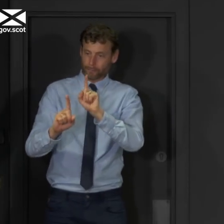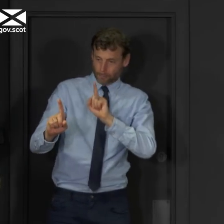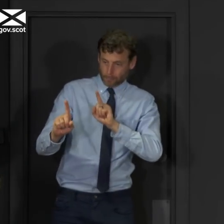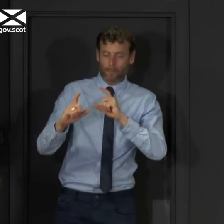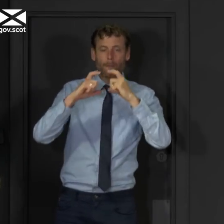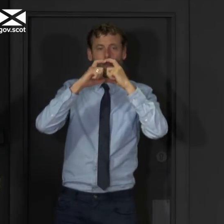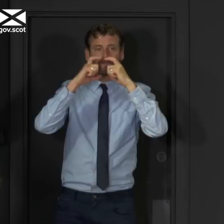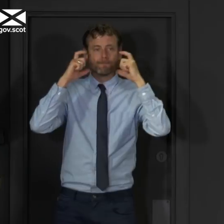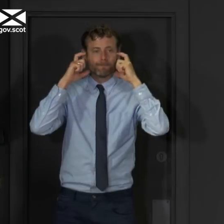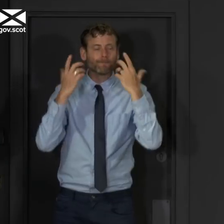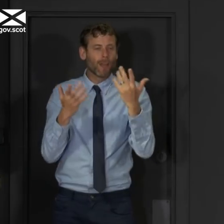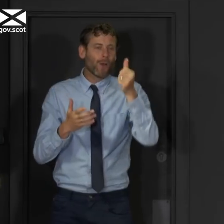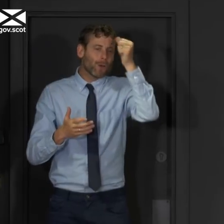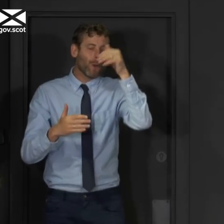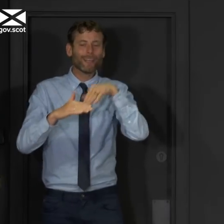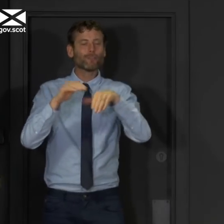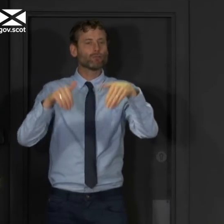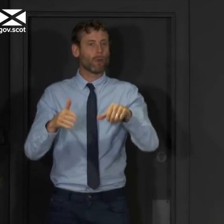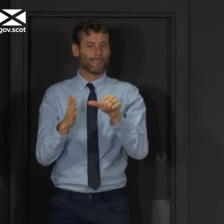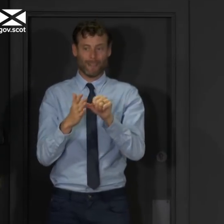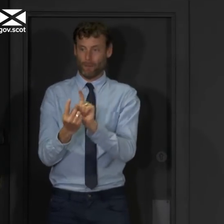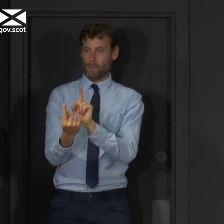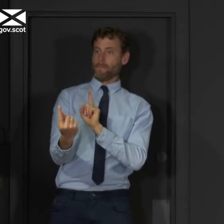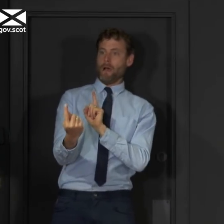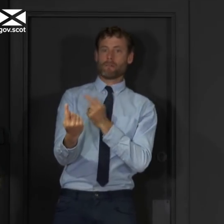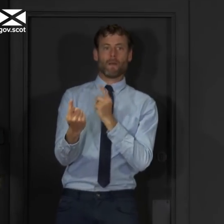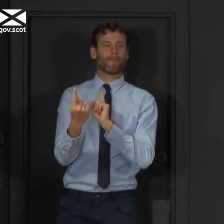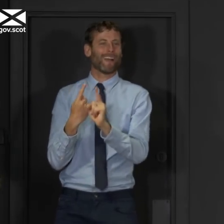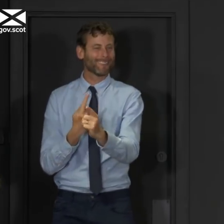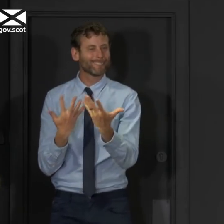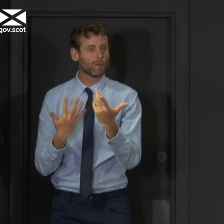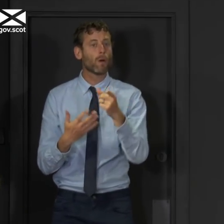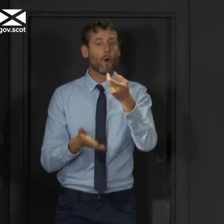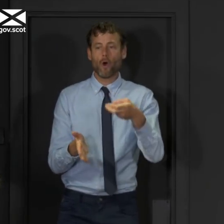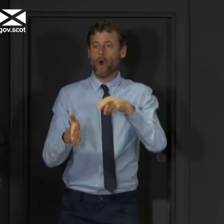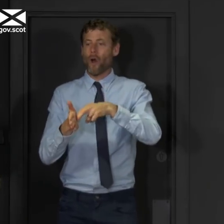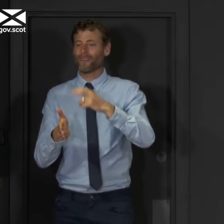difficult, for example in a shop or on public transport. Again, I want to stress that. We